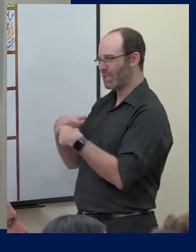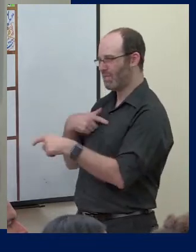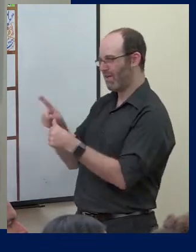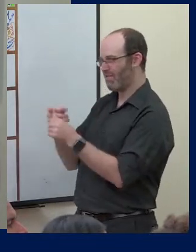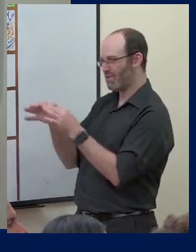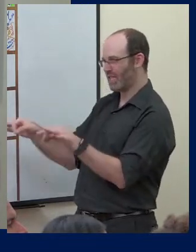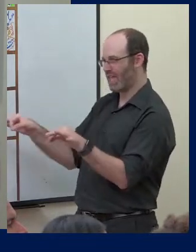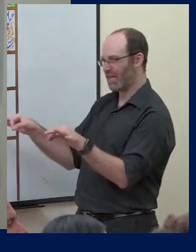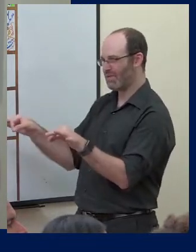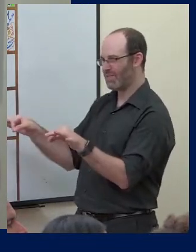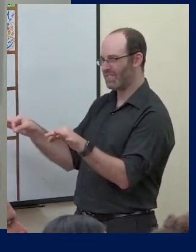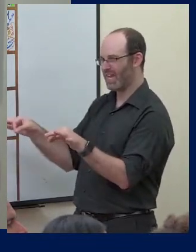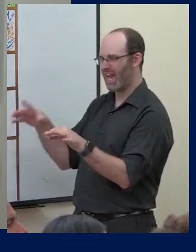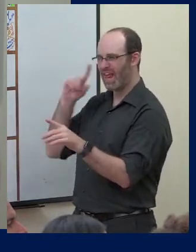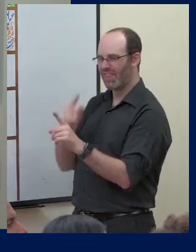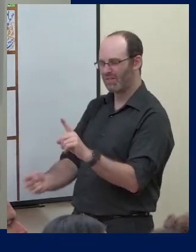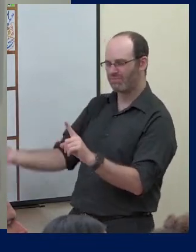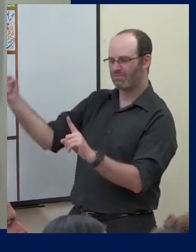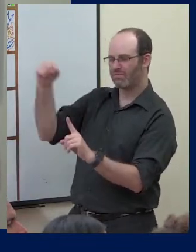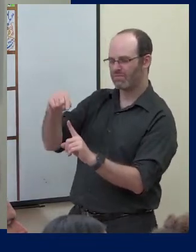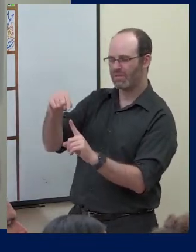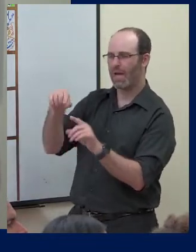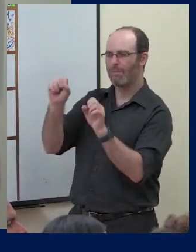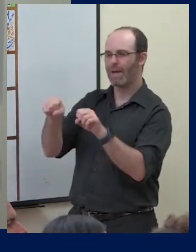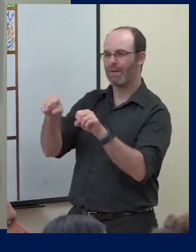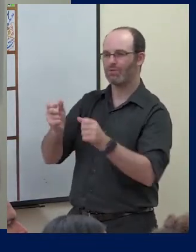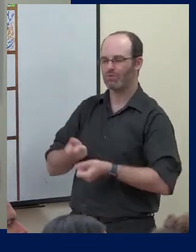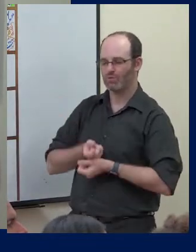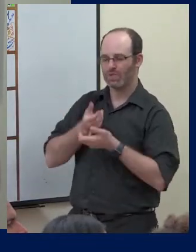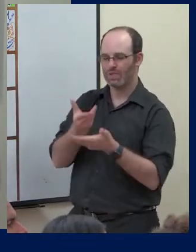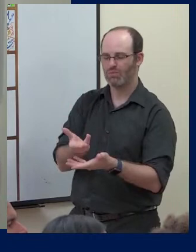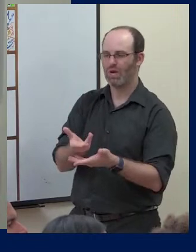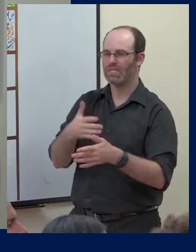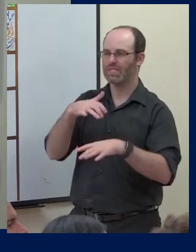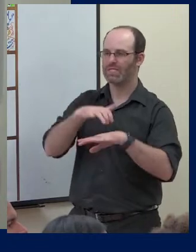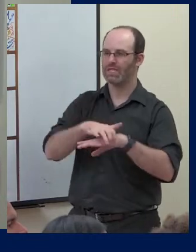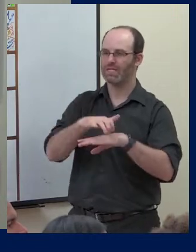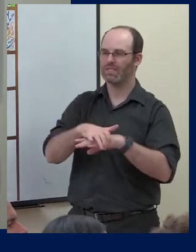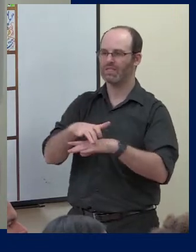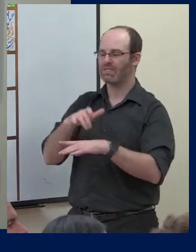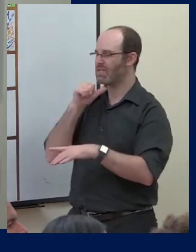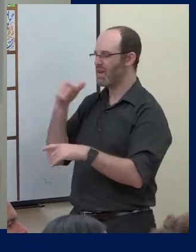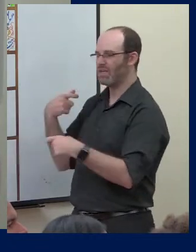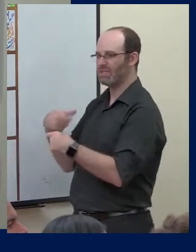back to being able to express the English and not Spanish because in Spanish, we are